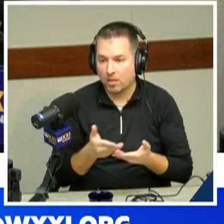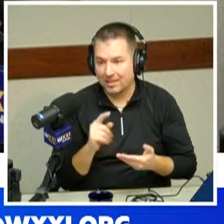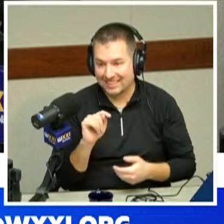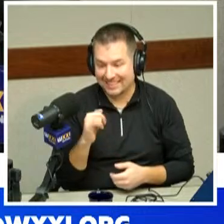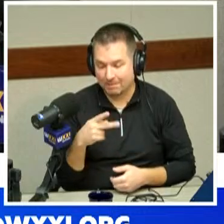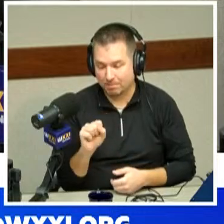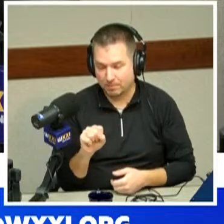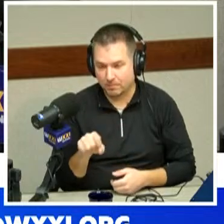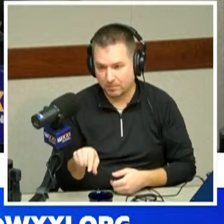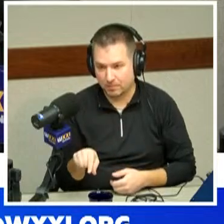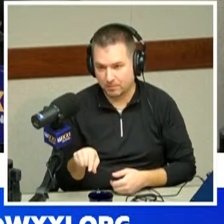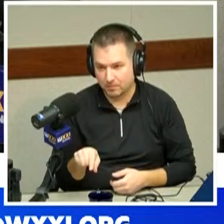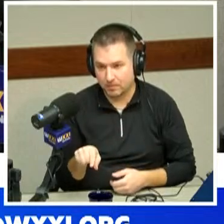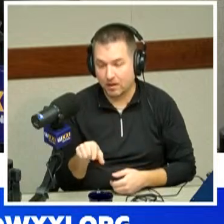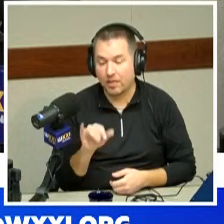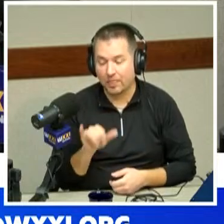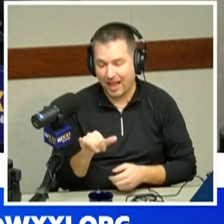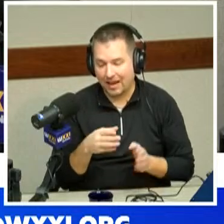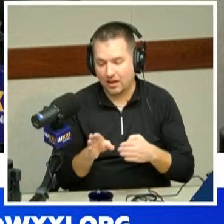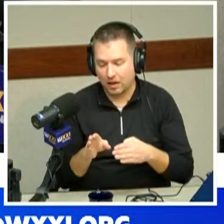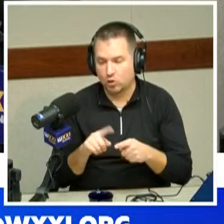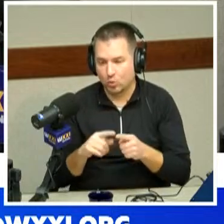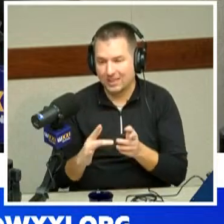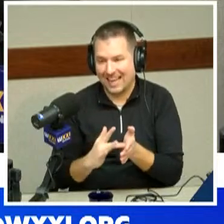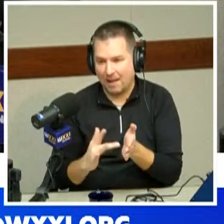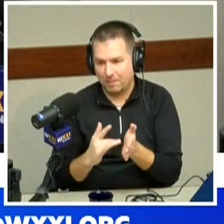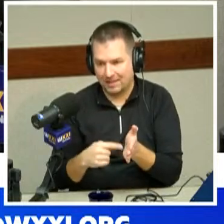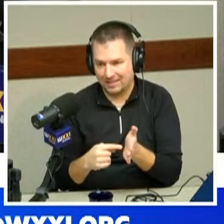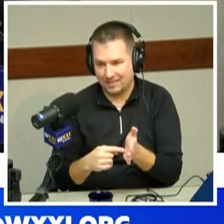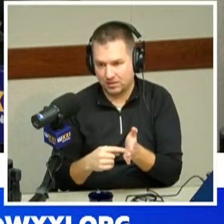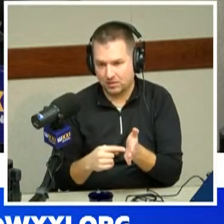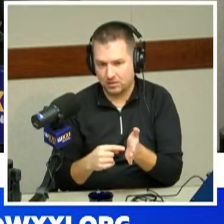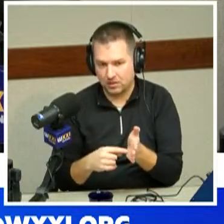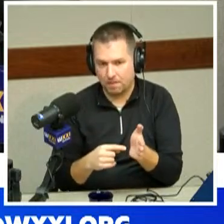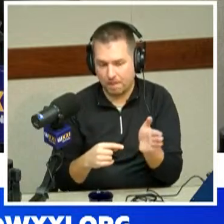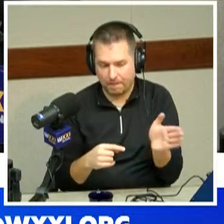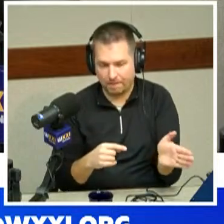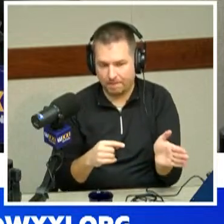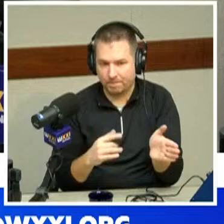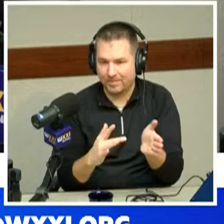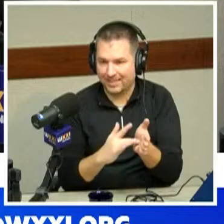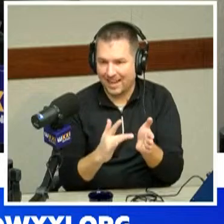tips is only use a tablet system that the tablet system will be able to you know like monitor the